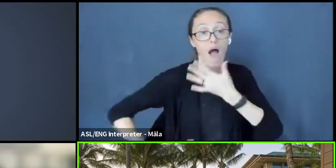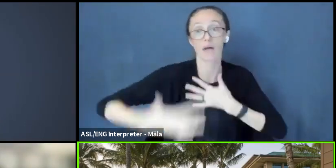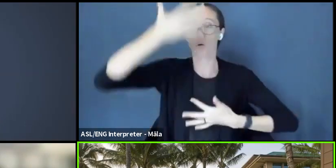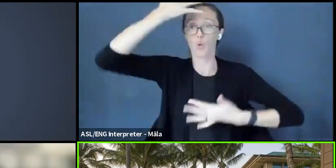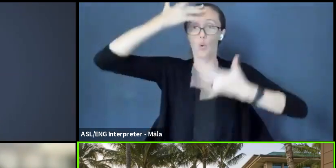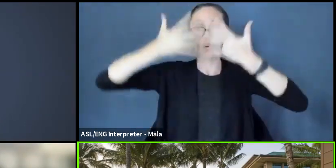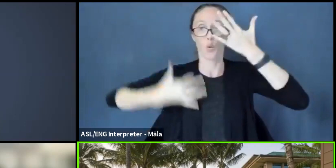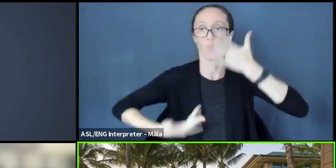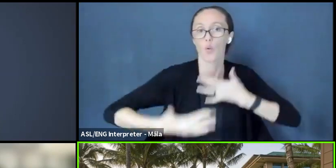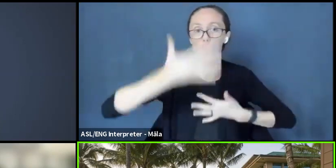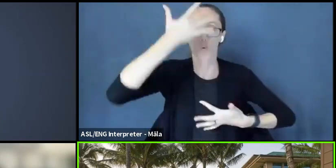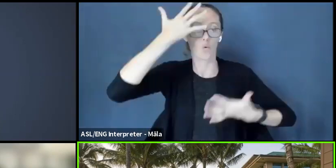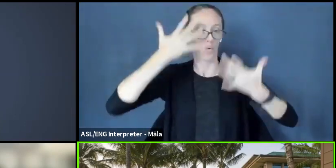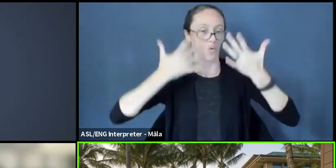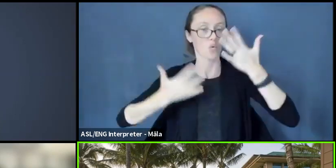oxygen.